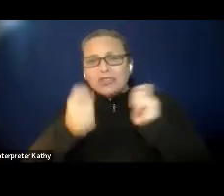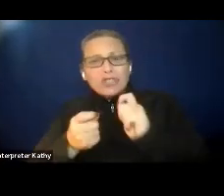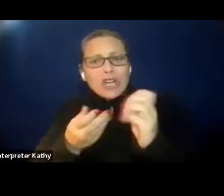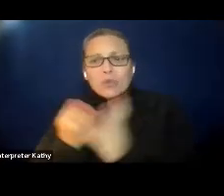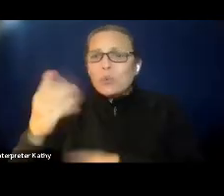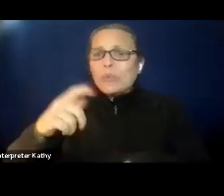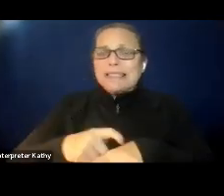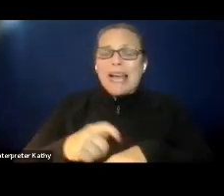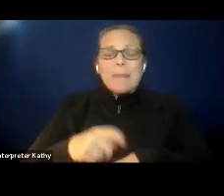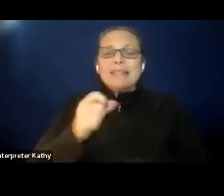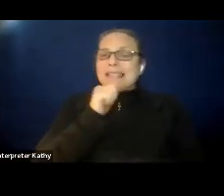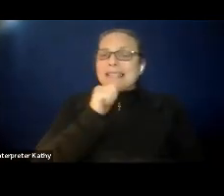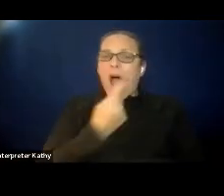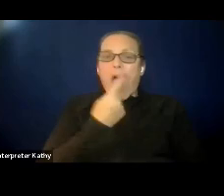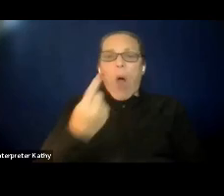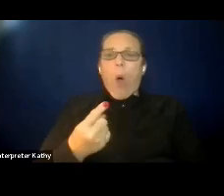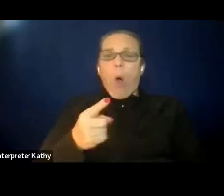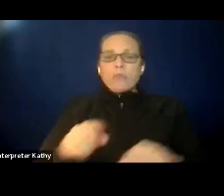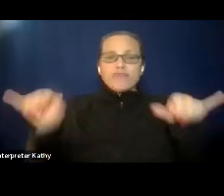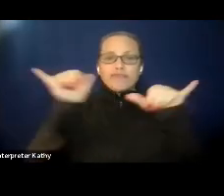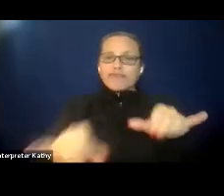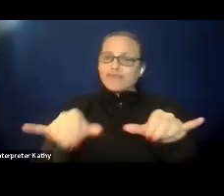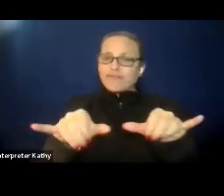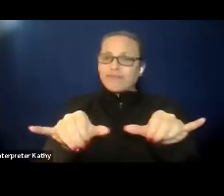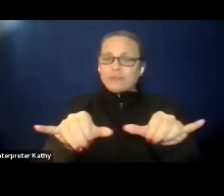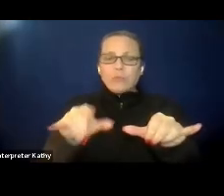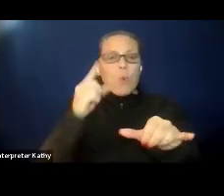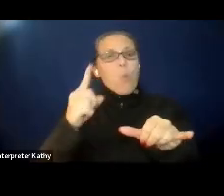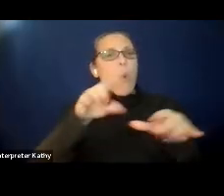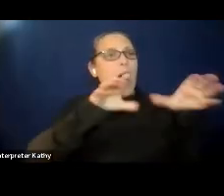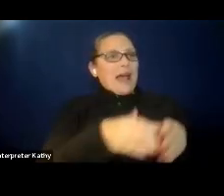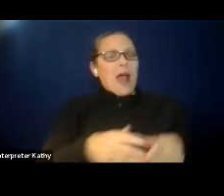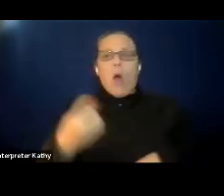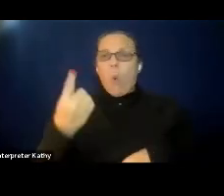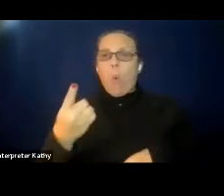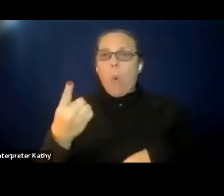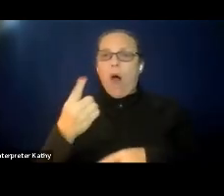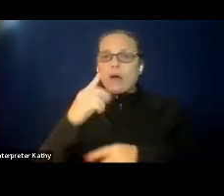and anxiety. So disability can be multifaceted. It can change over time. It's not necessarily a stagnant category